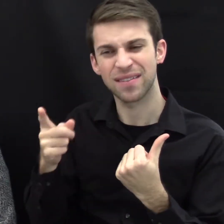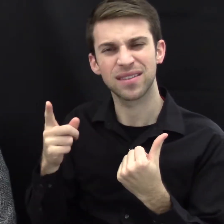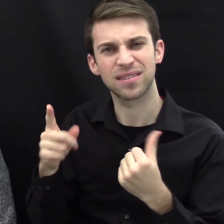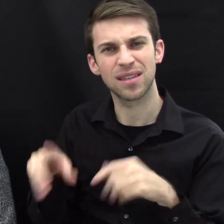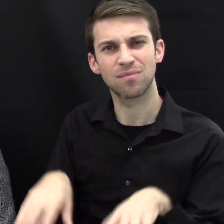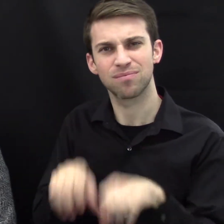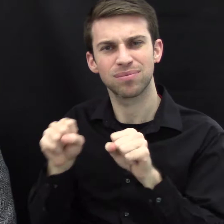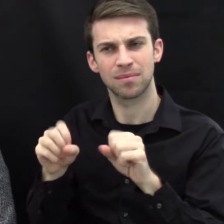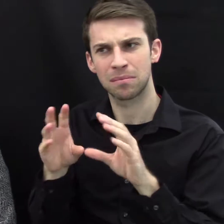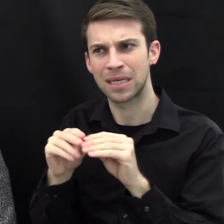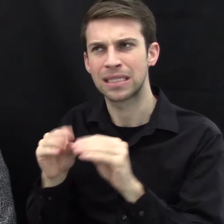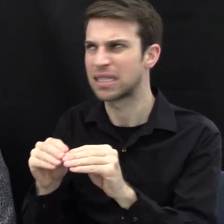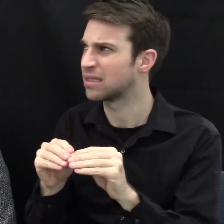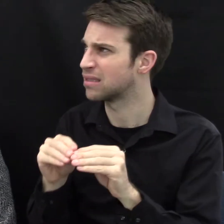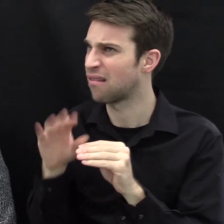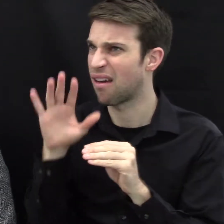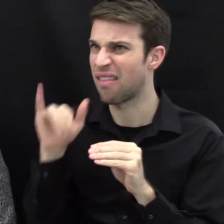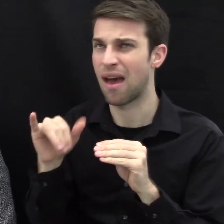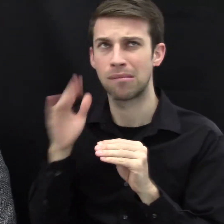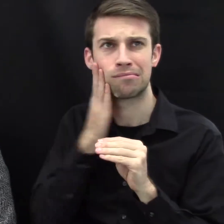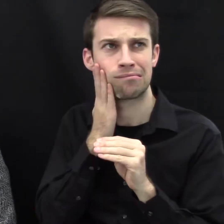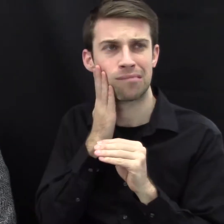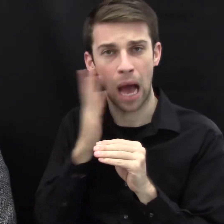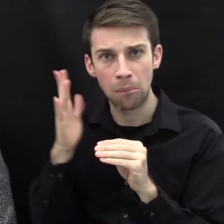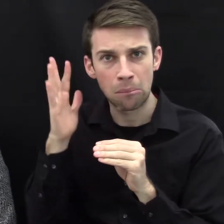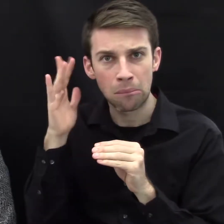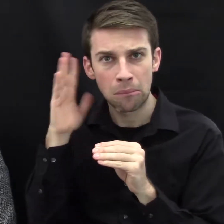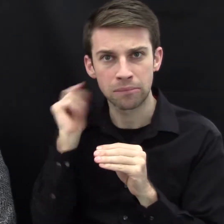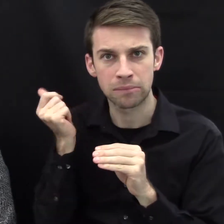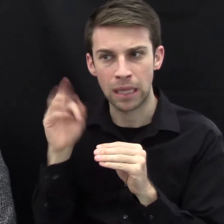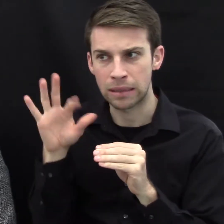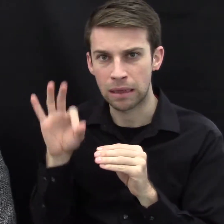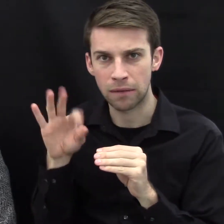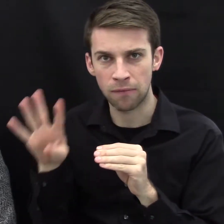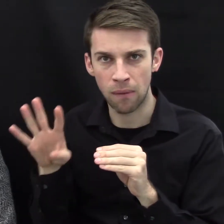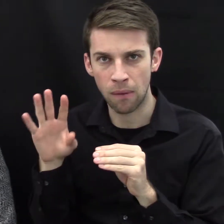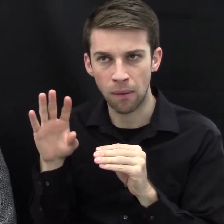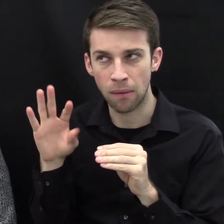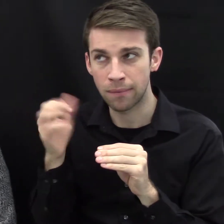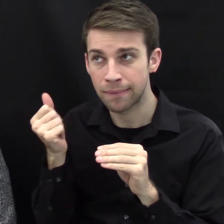oh golly, back in 1994-95 and